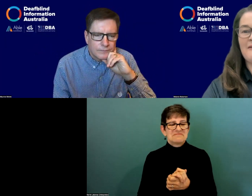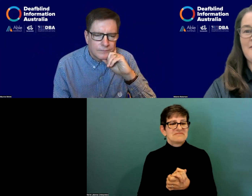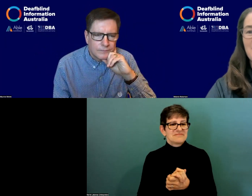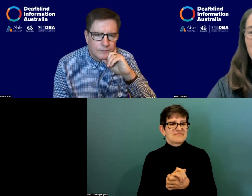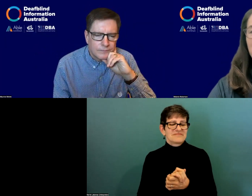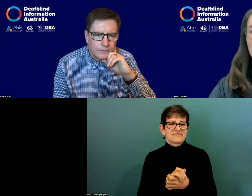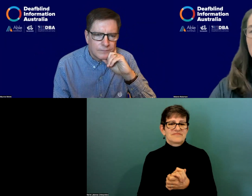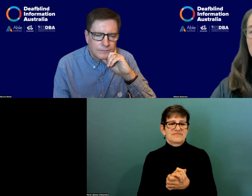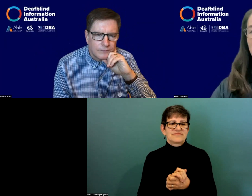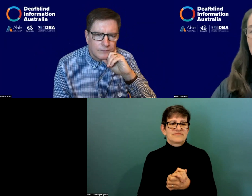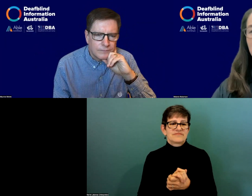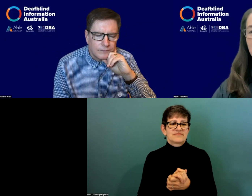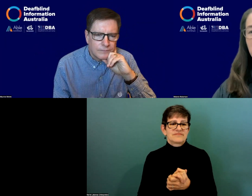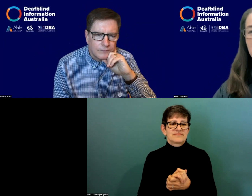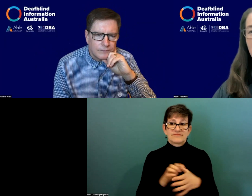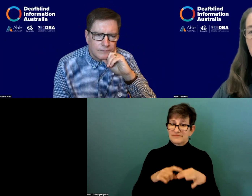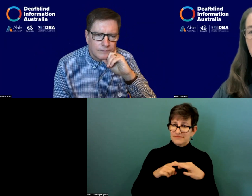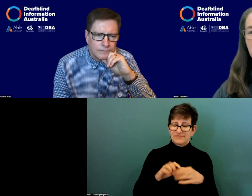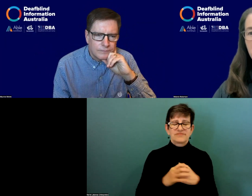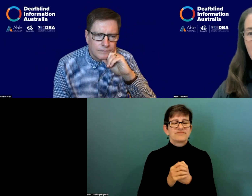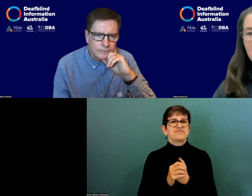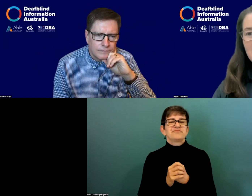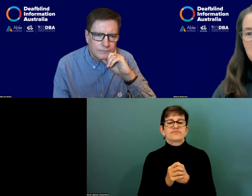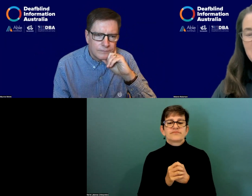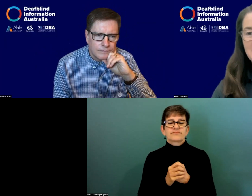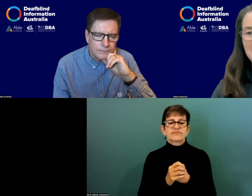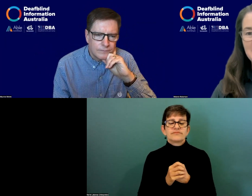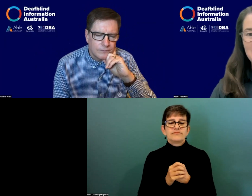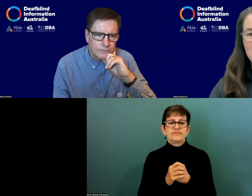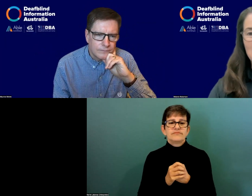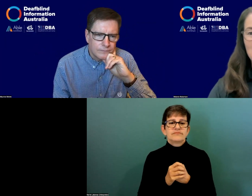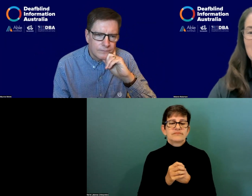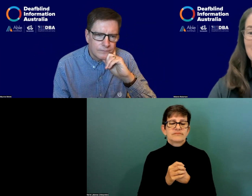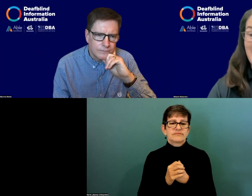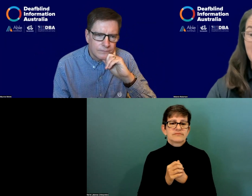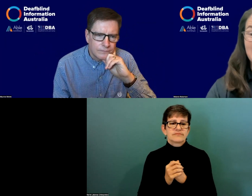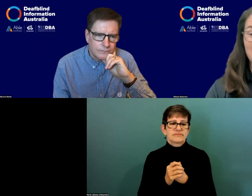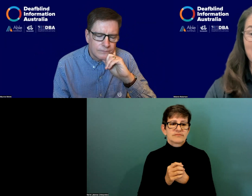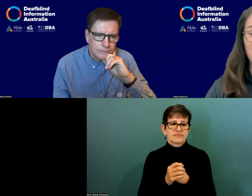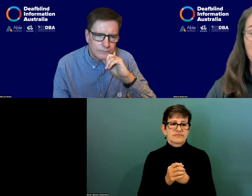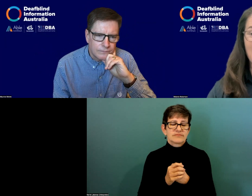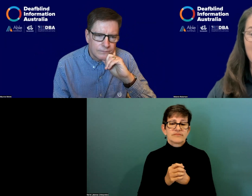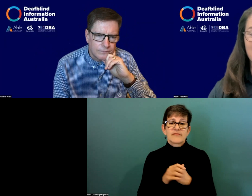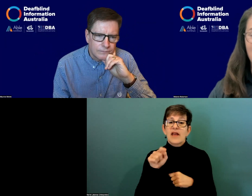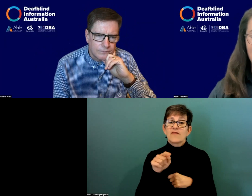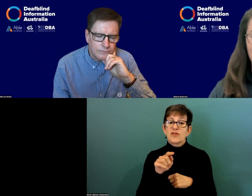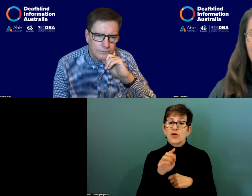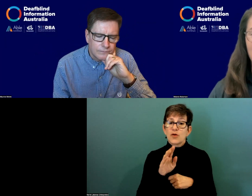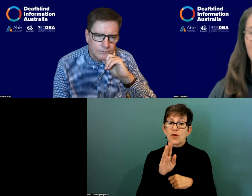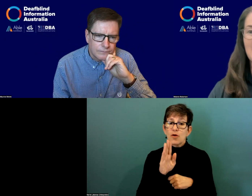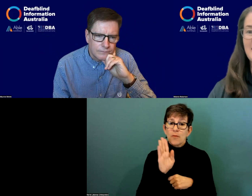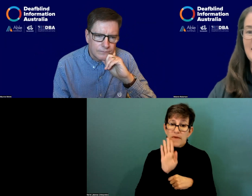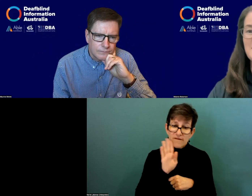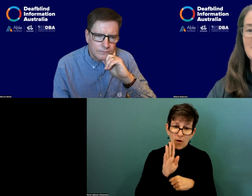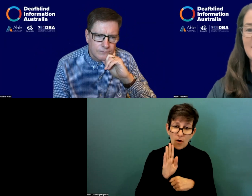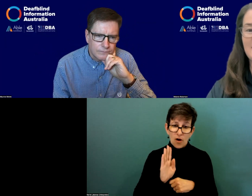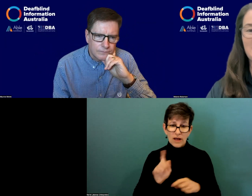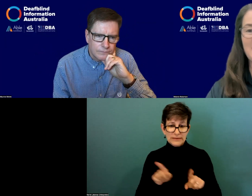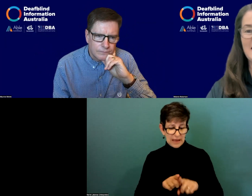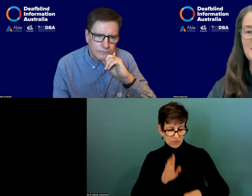Have you presented this to families before and have they had any particular reaction